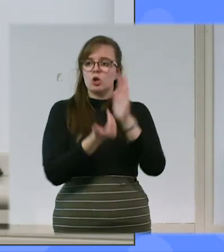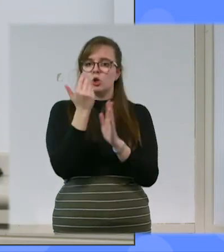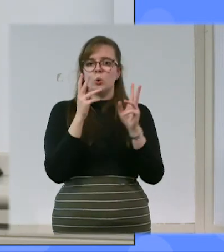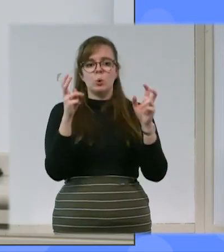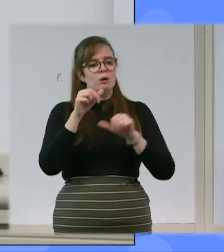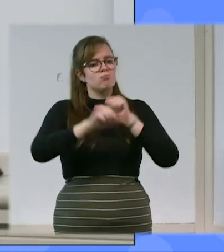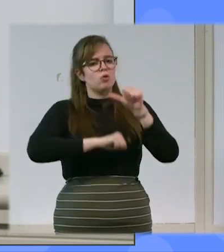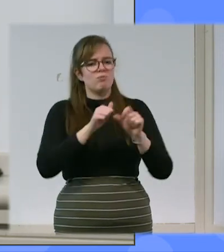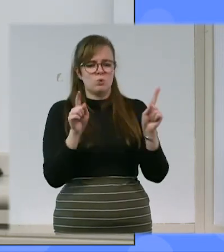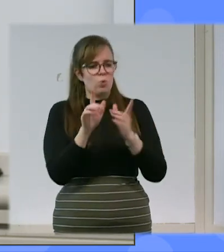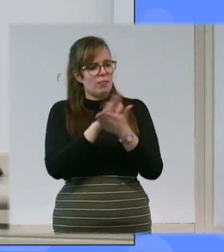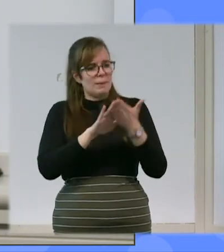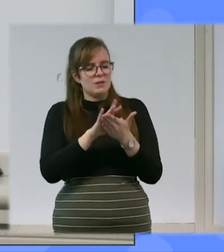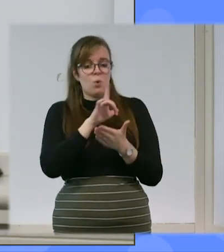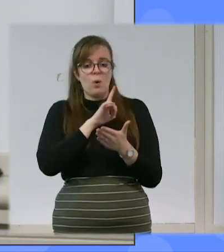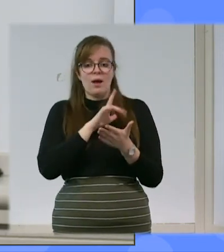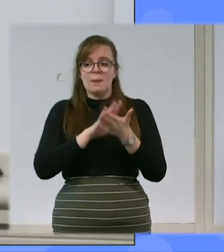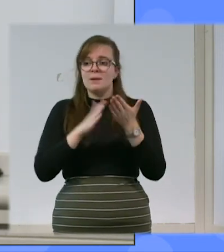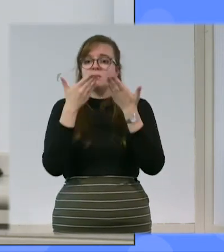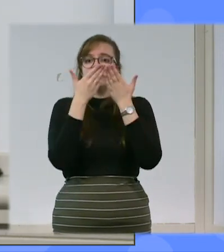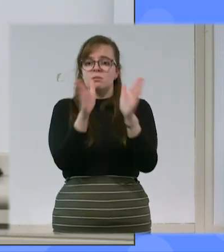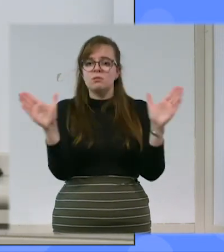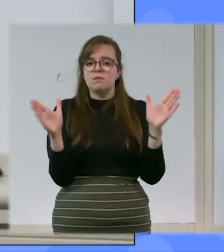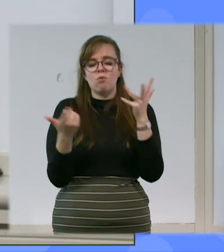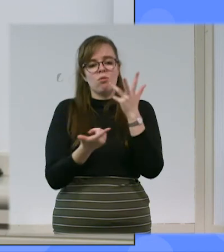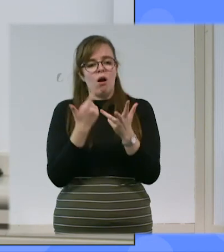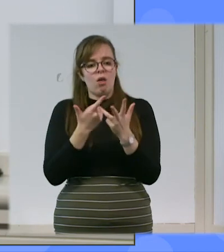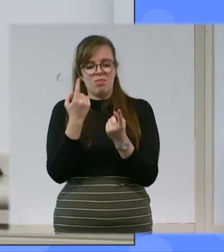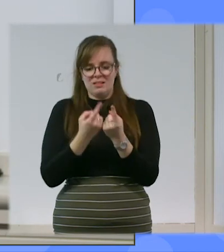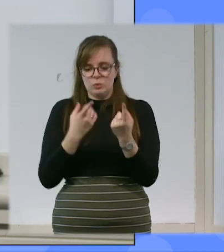that opens up the way for all the other sorts of shifts that we need we need to